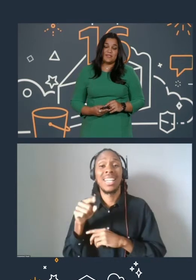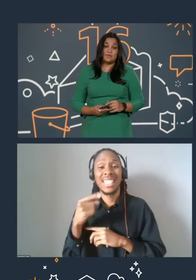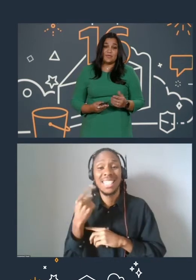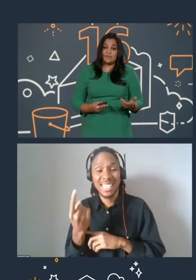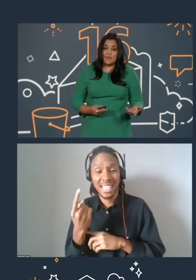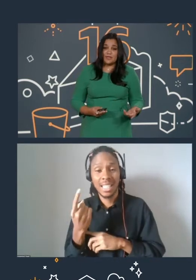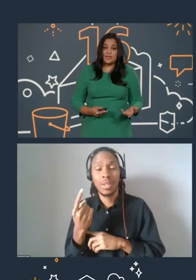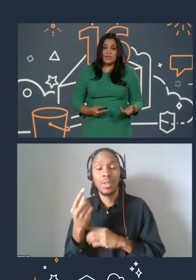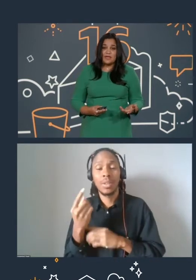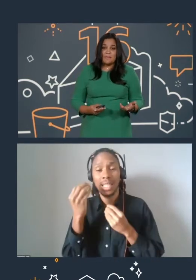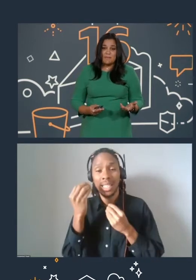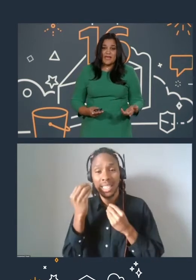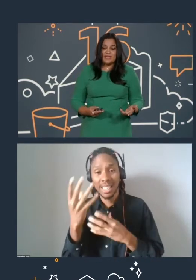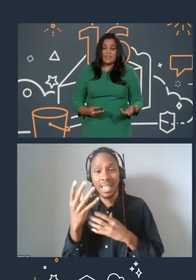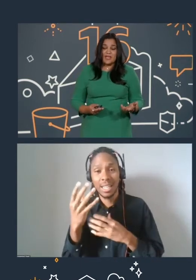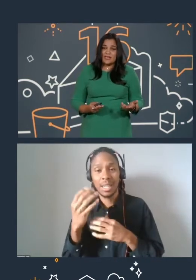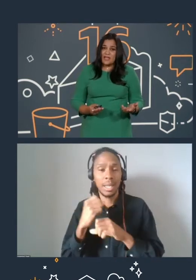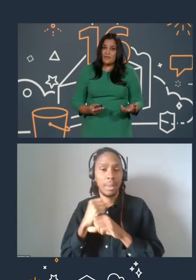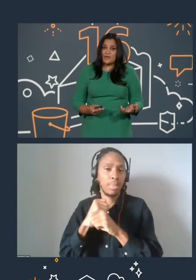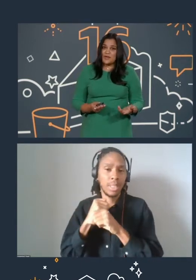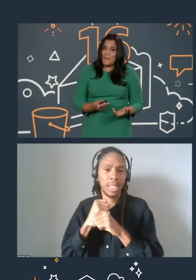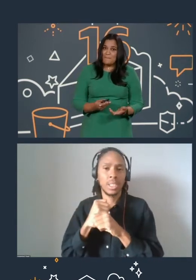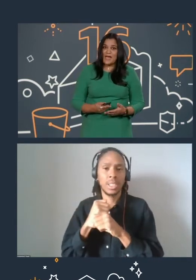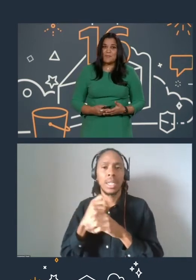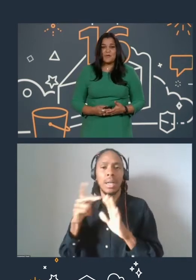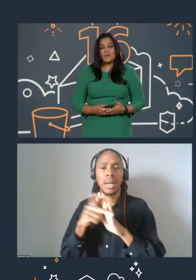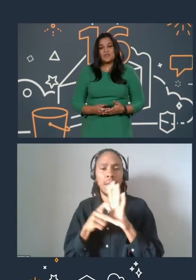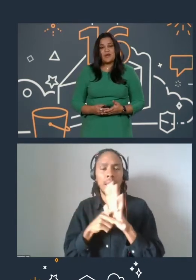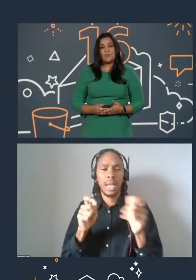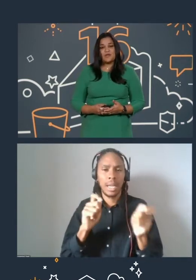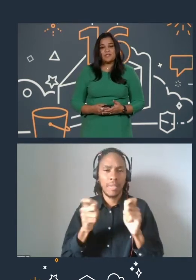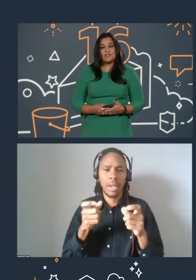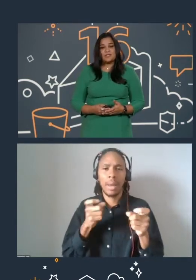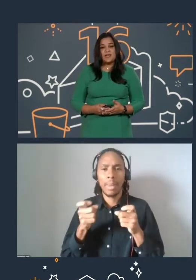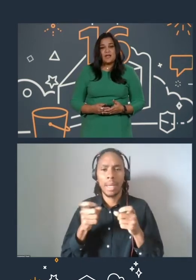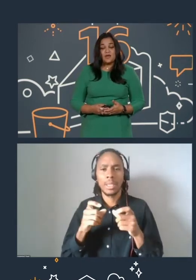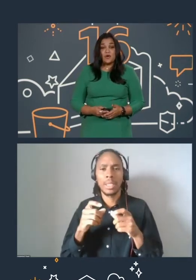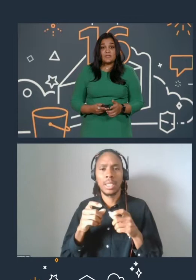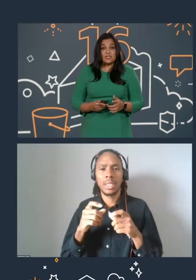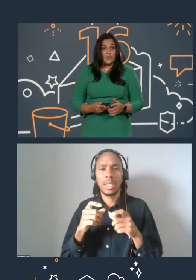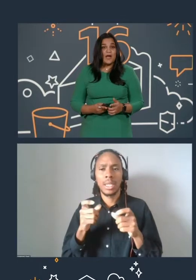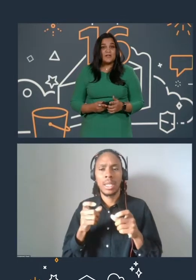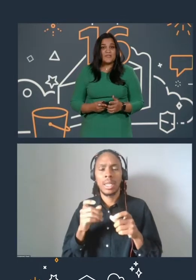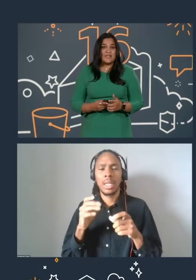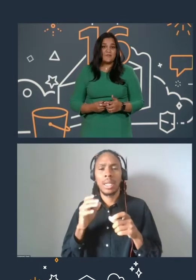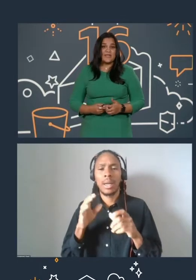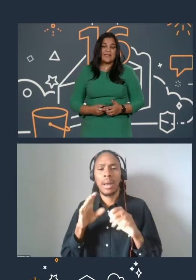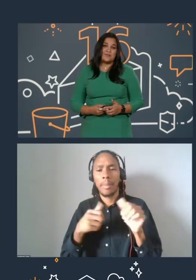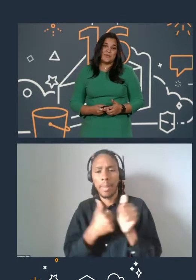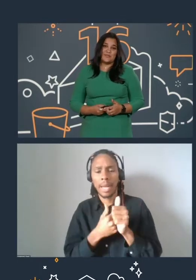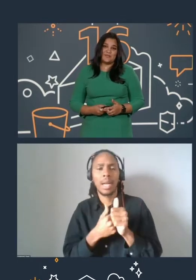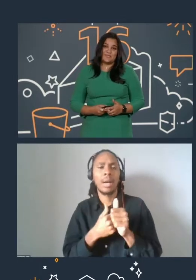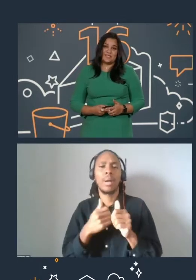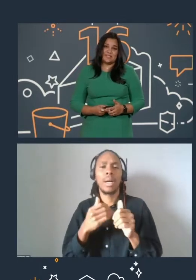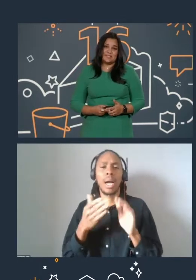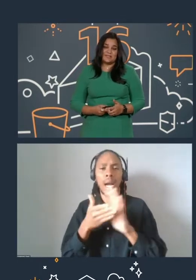to configure, manage, and govern backup and restore operations across 12 stateful AWS services.